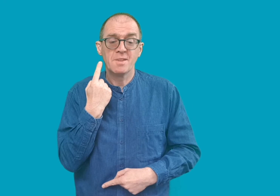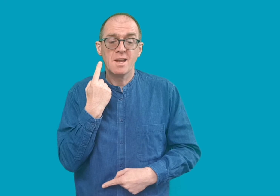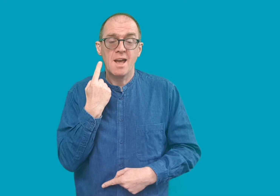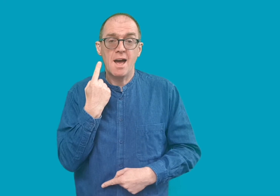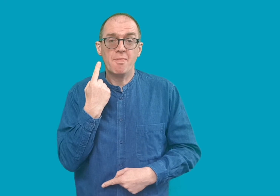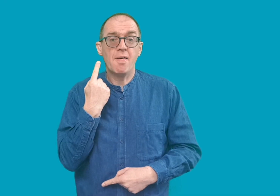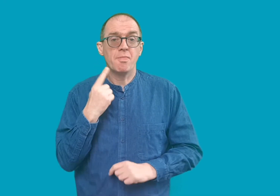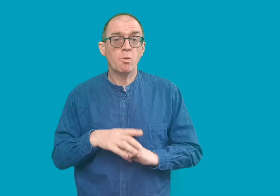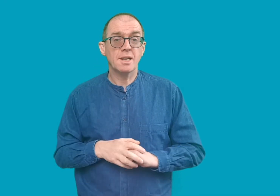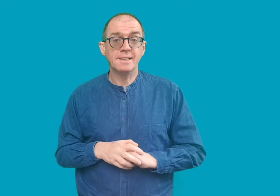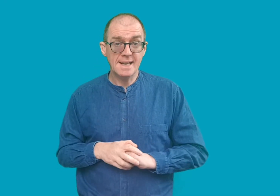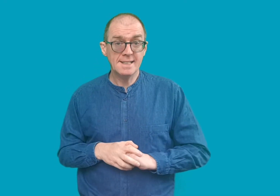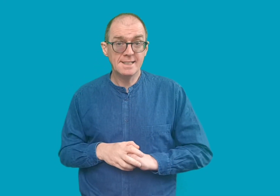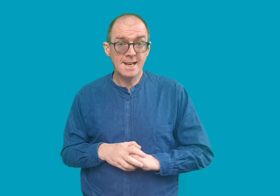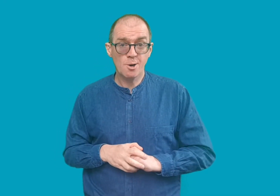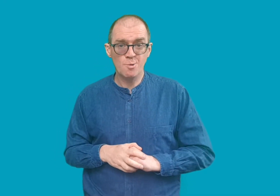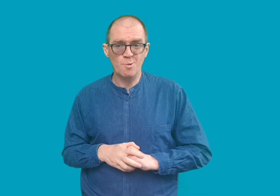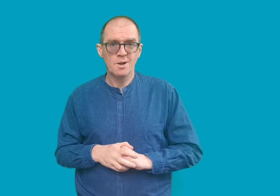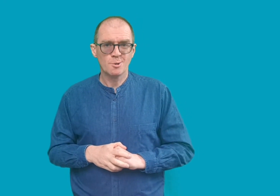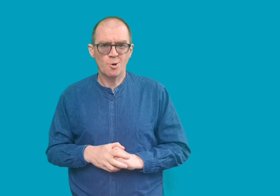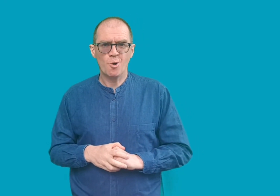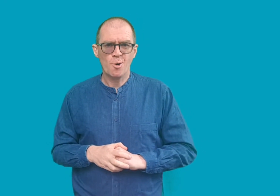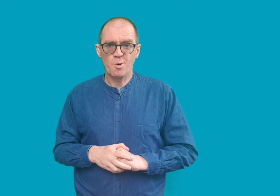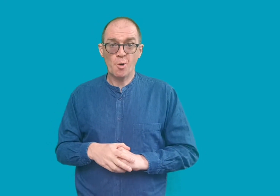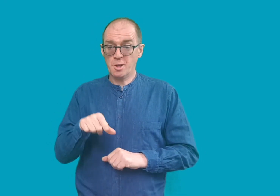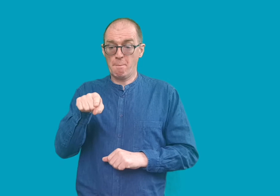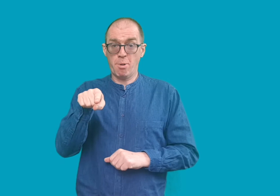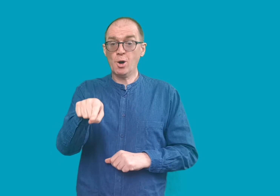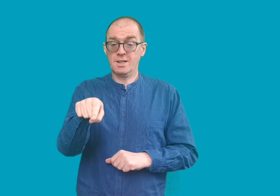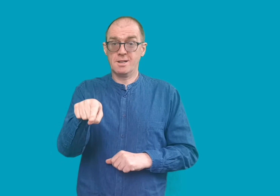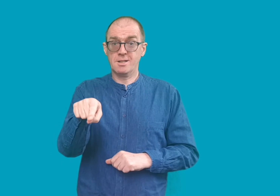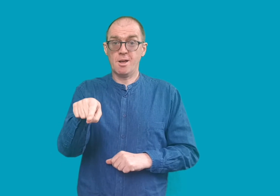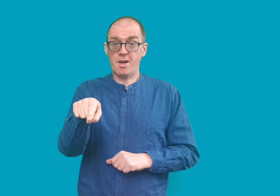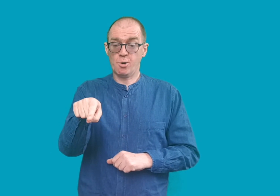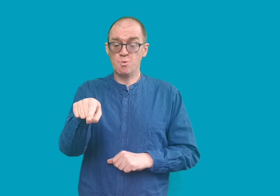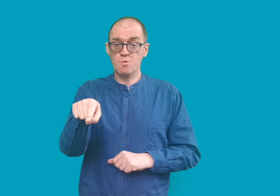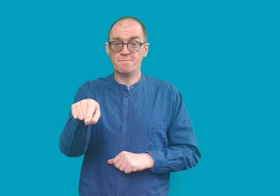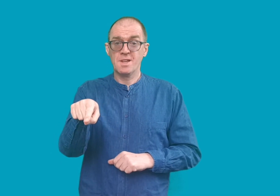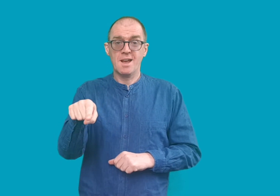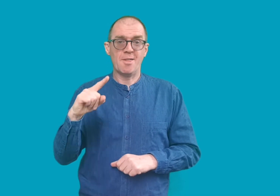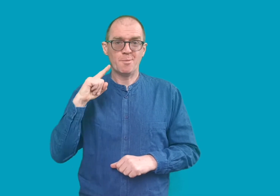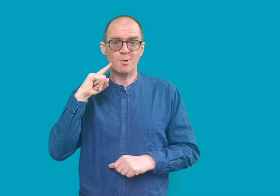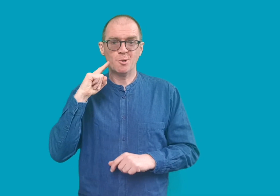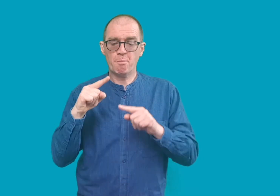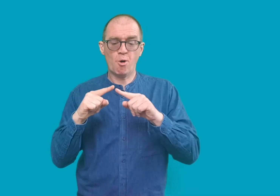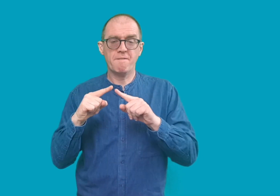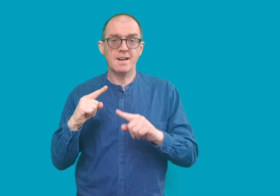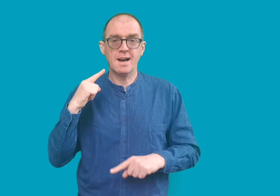And then there was a dainty coo. So we're going to point to the coo and then we're going to put a finger